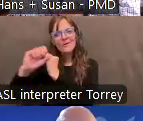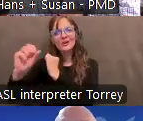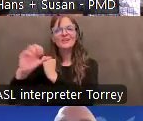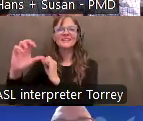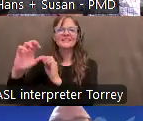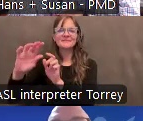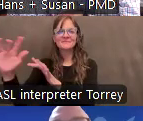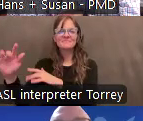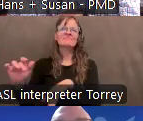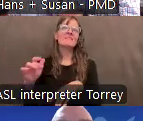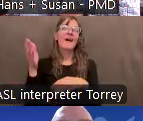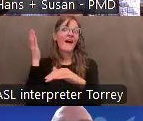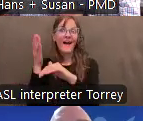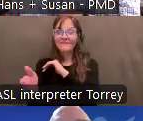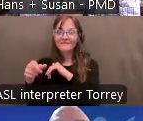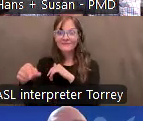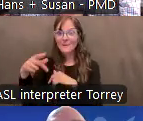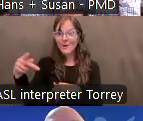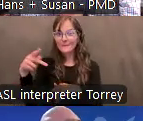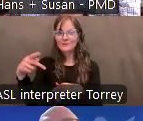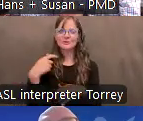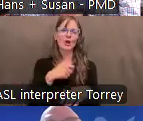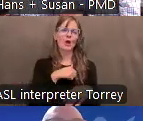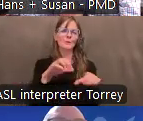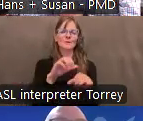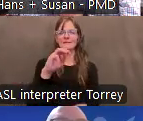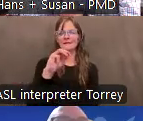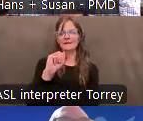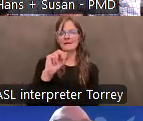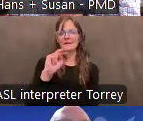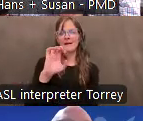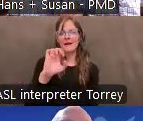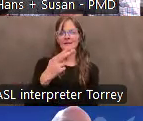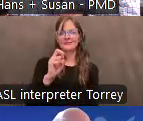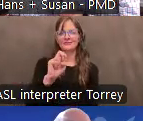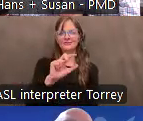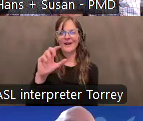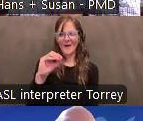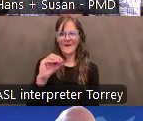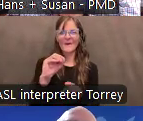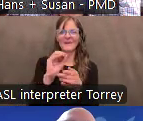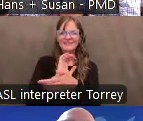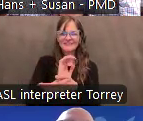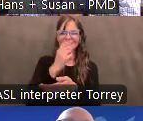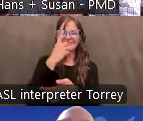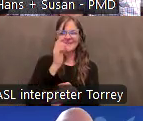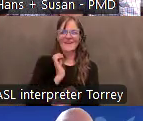I'm not probably pronouncing that correctly as a Mexican cheese during for our Spanish launch. And then, you know, we brought everybody together